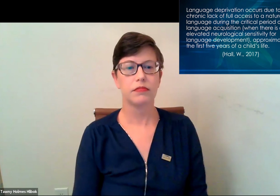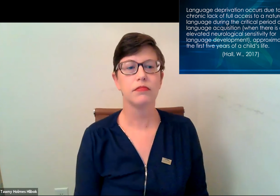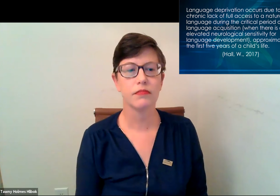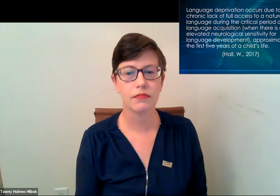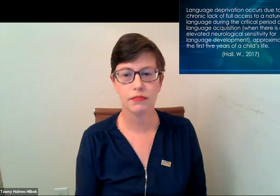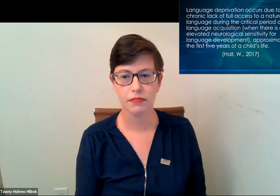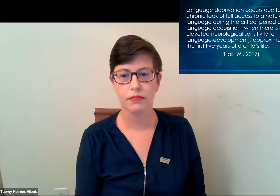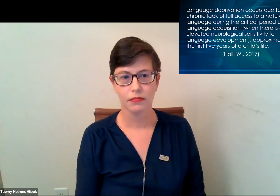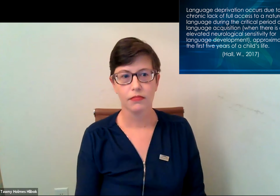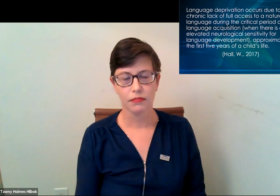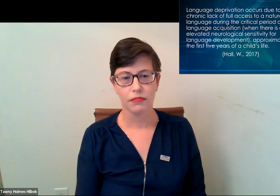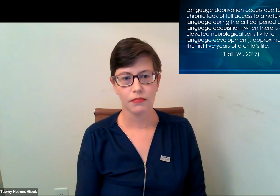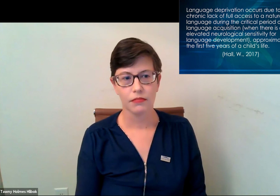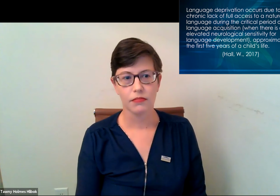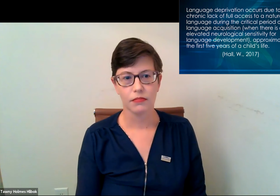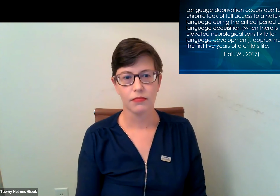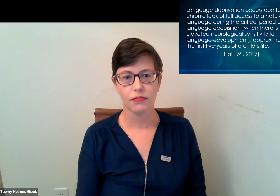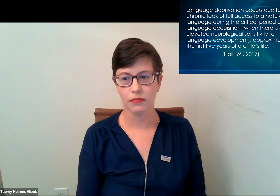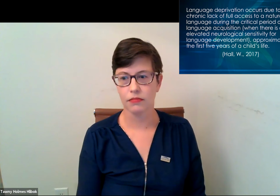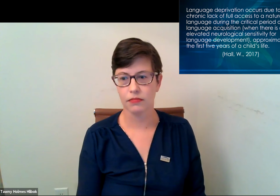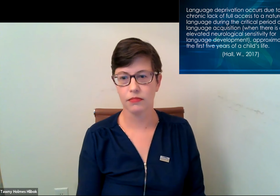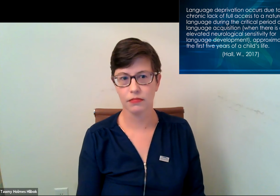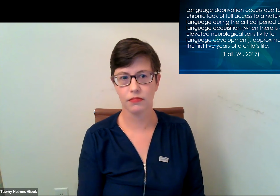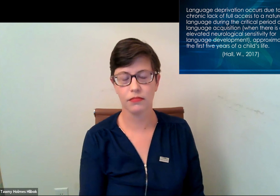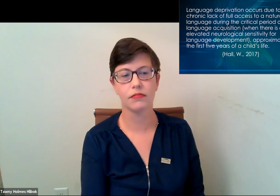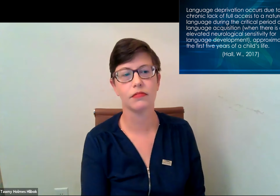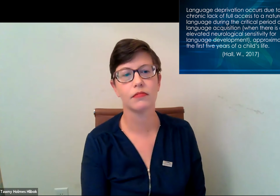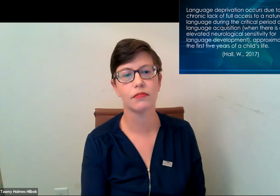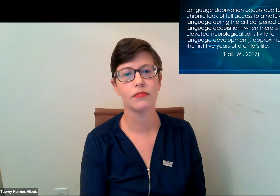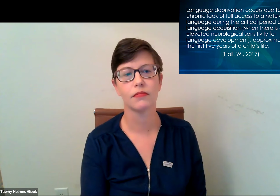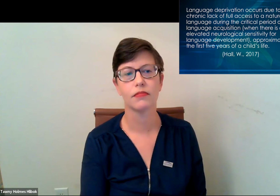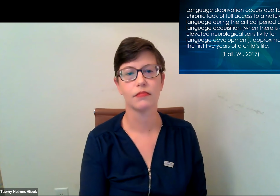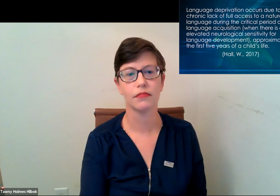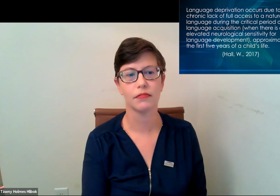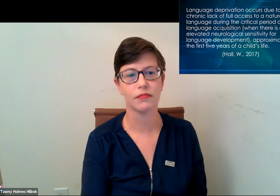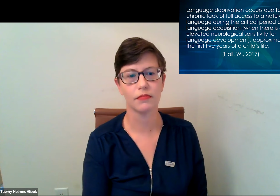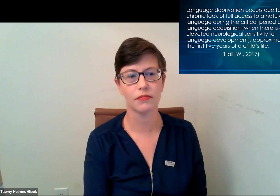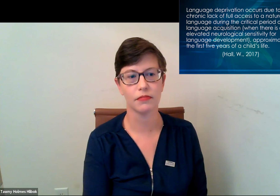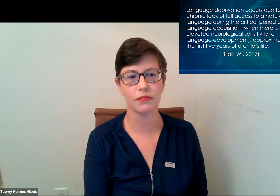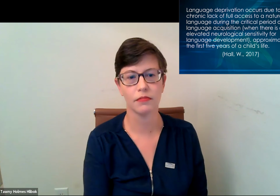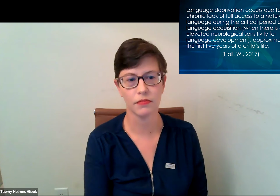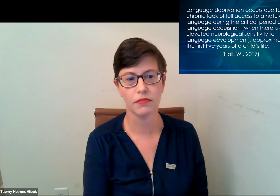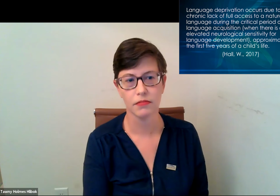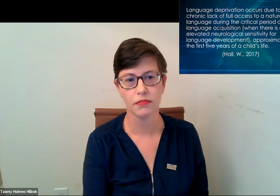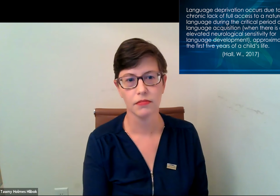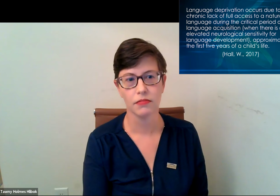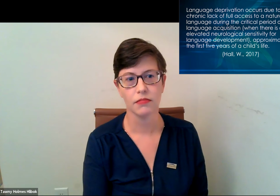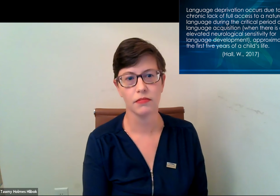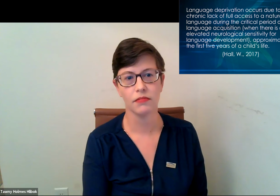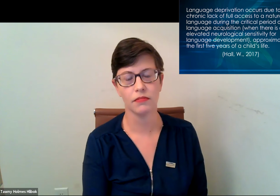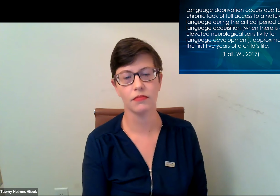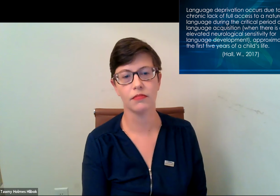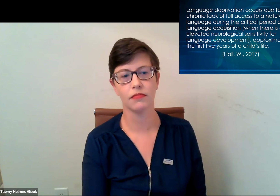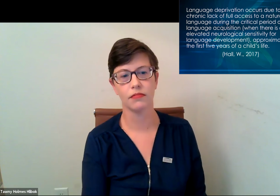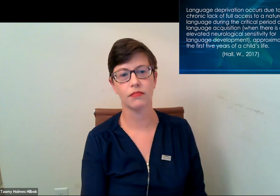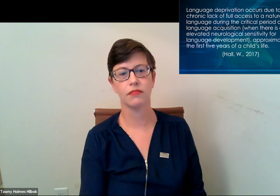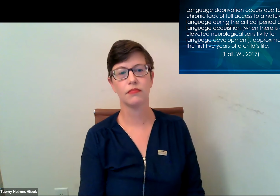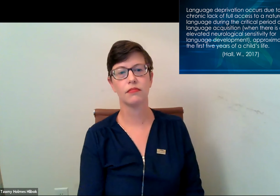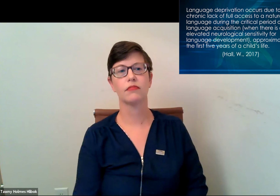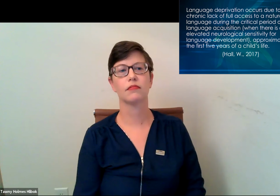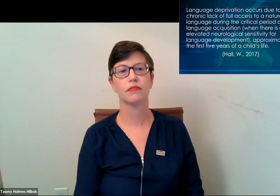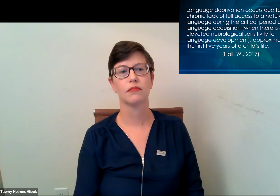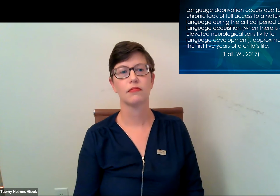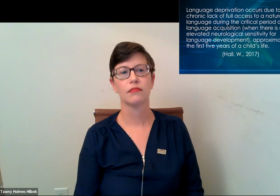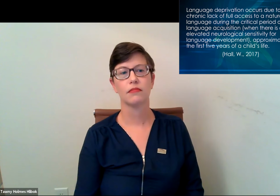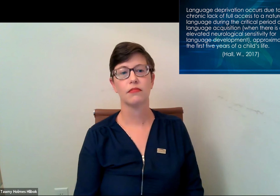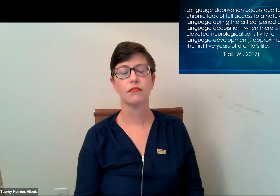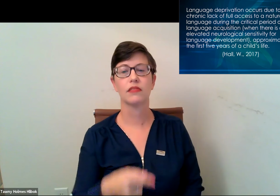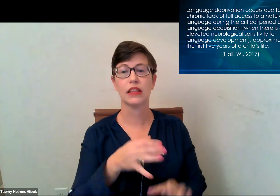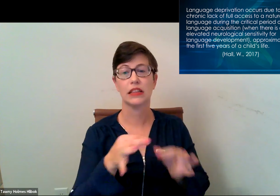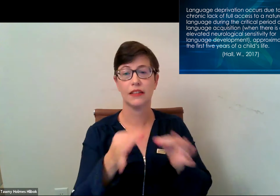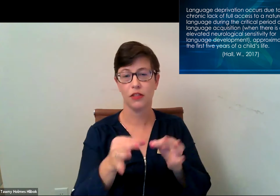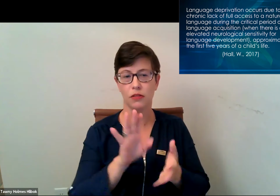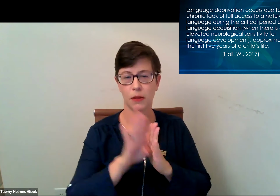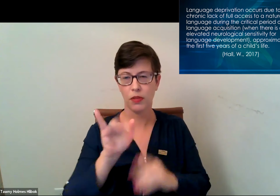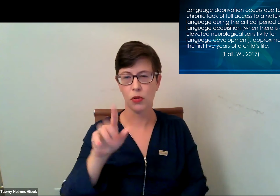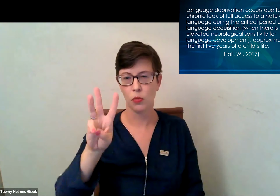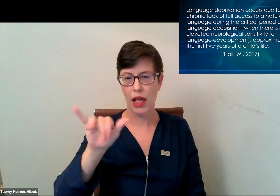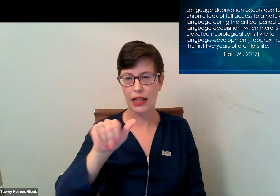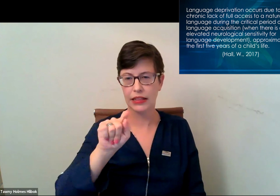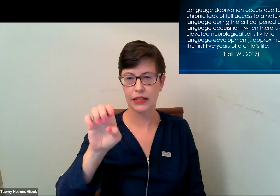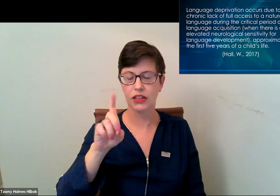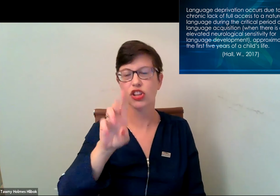Let me share the definition.